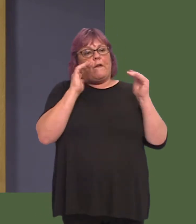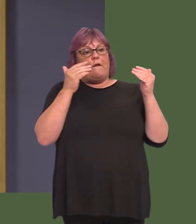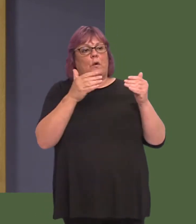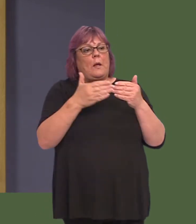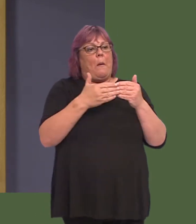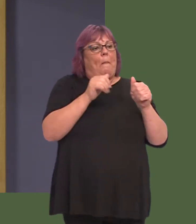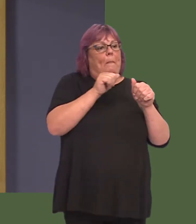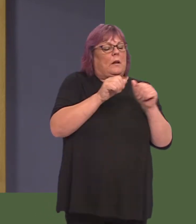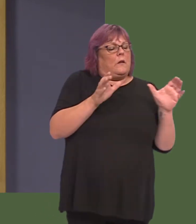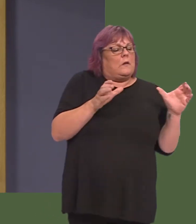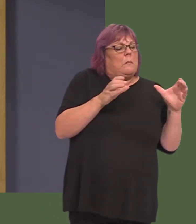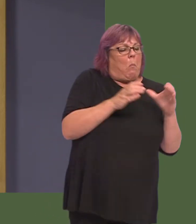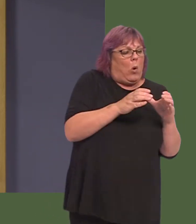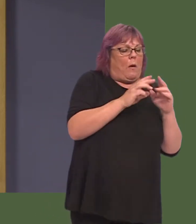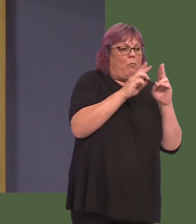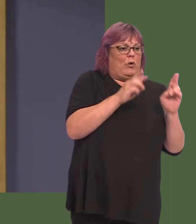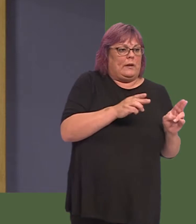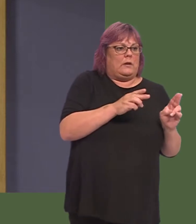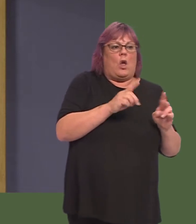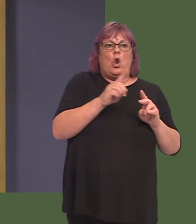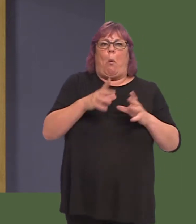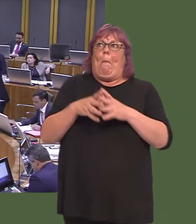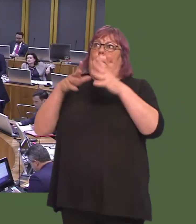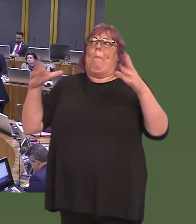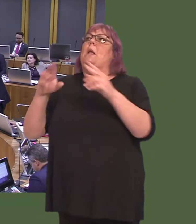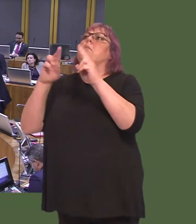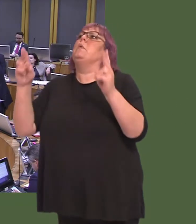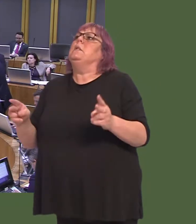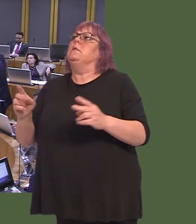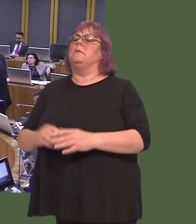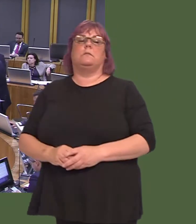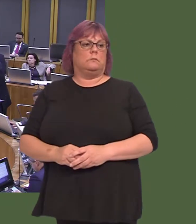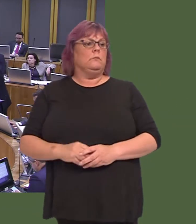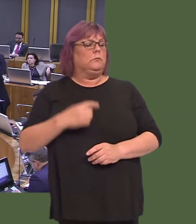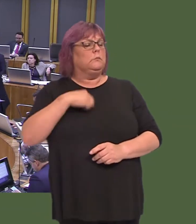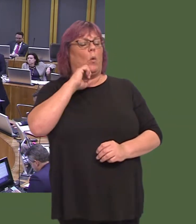from this model and ensure that we donít see more superprisons being developed here in Wales? Carwyn Jones AM: Yes, we will.